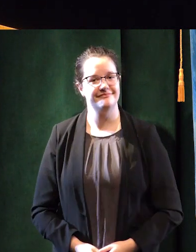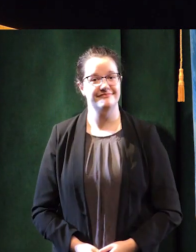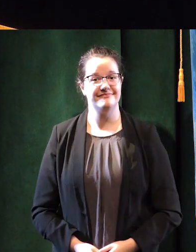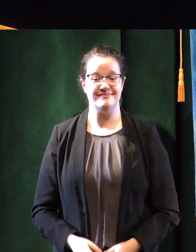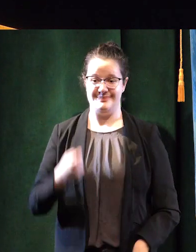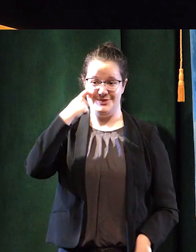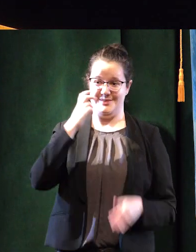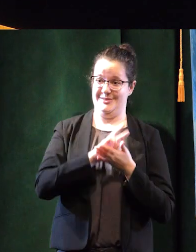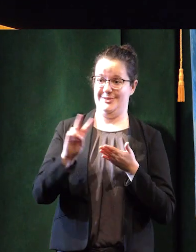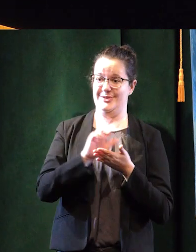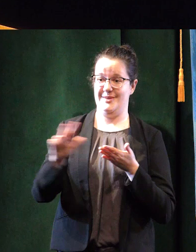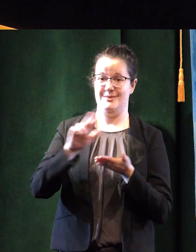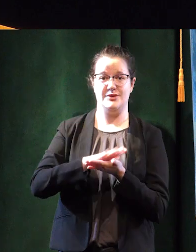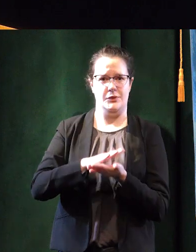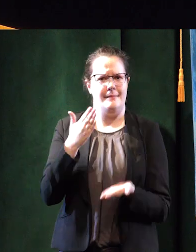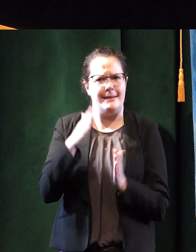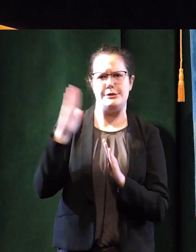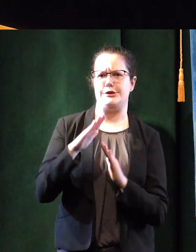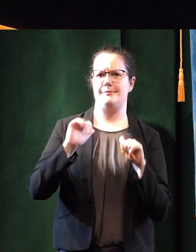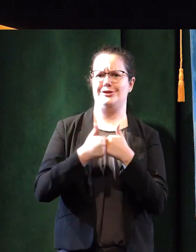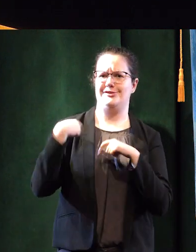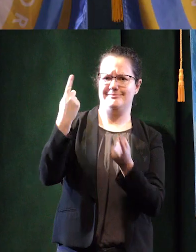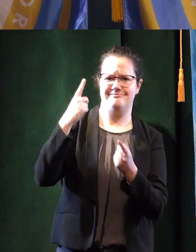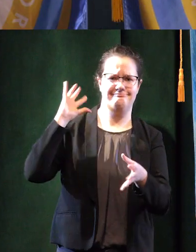weeks of school may have been the most challenging of all your semesters you